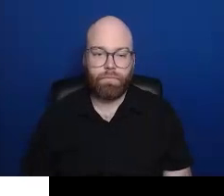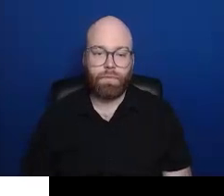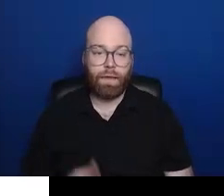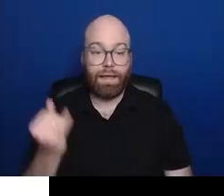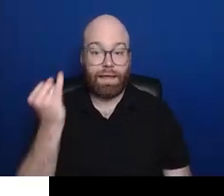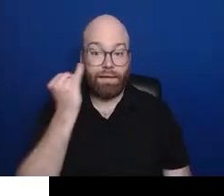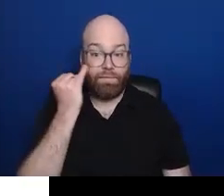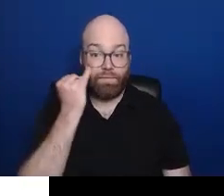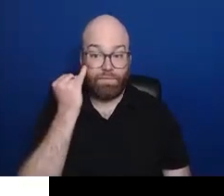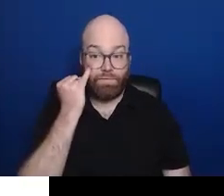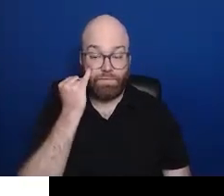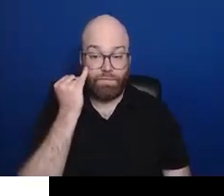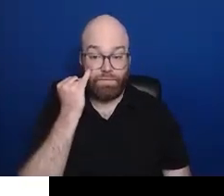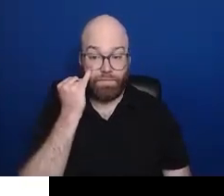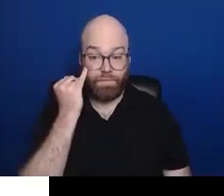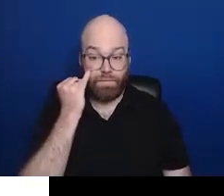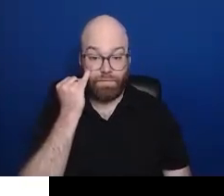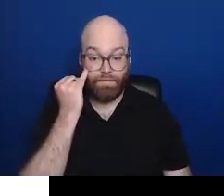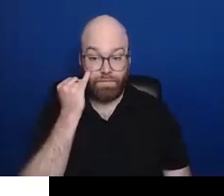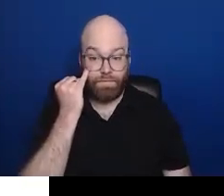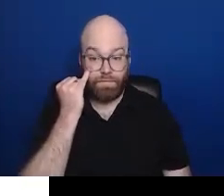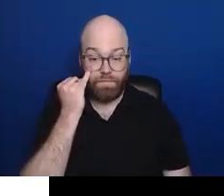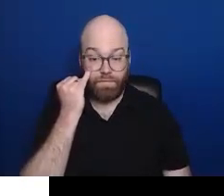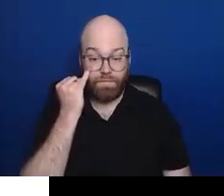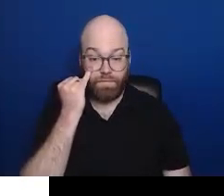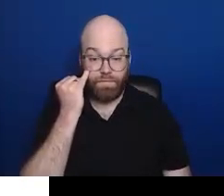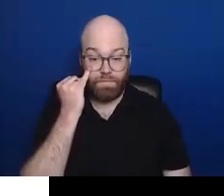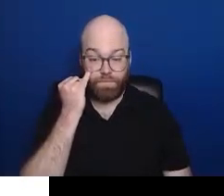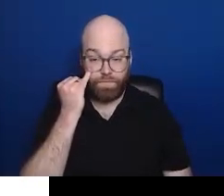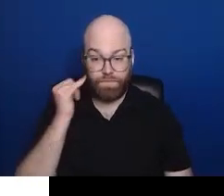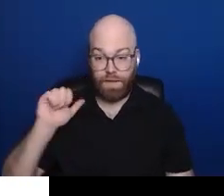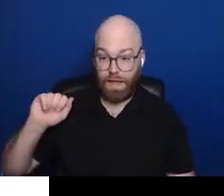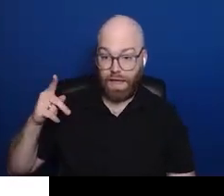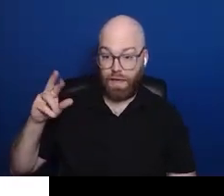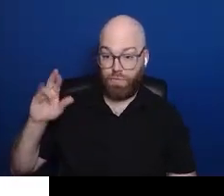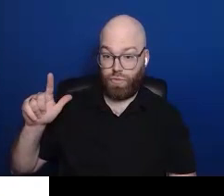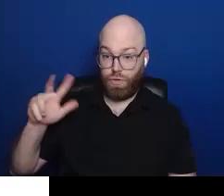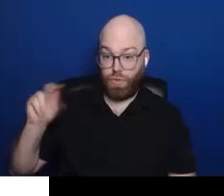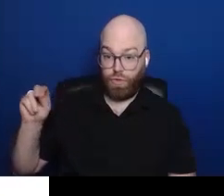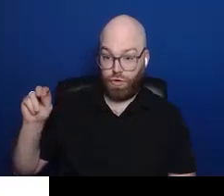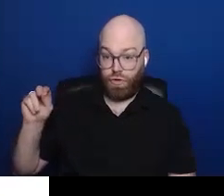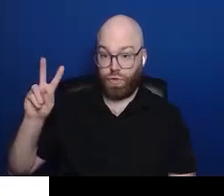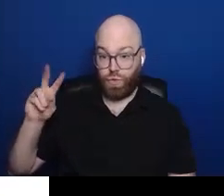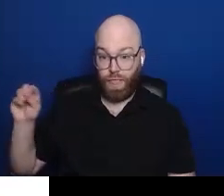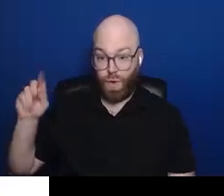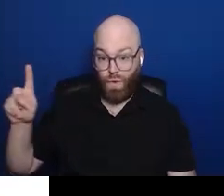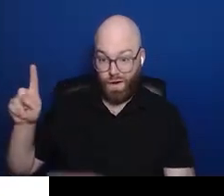filed for them back since April 30, 2001. Yes, over 20 years.